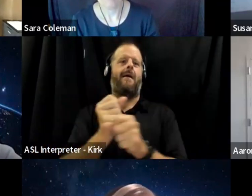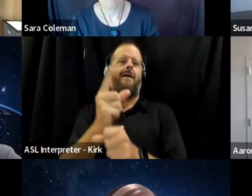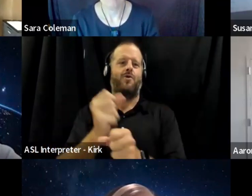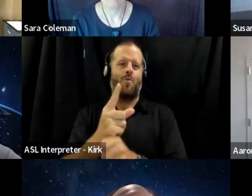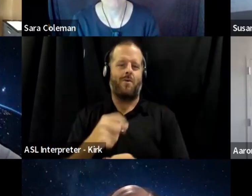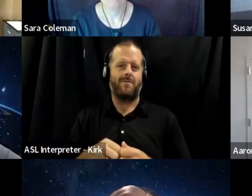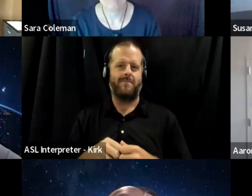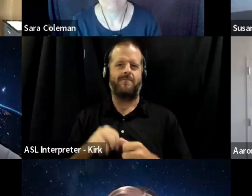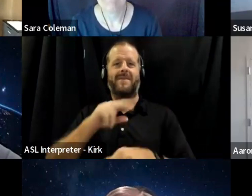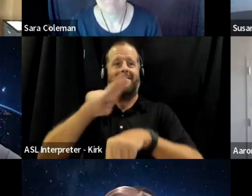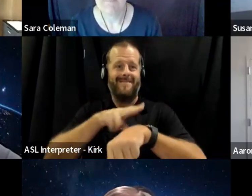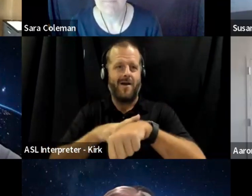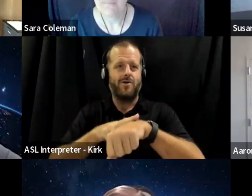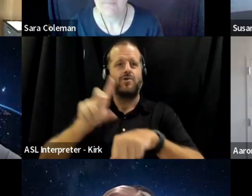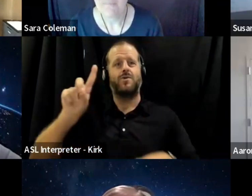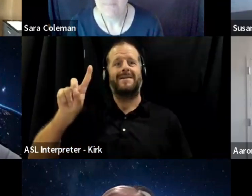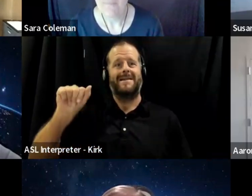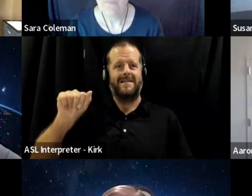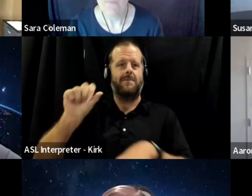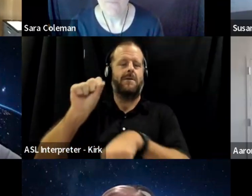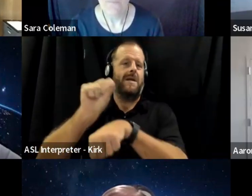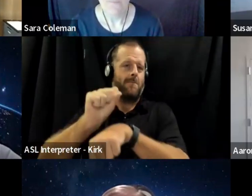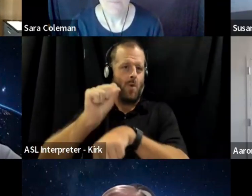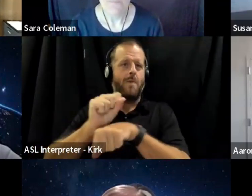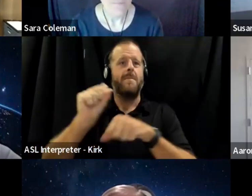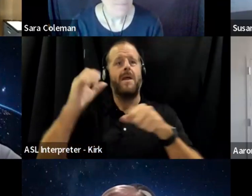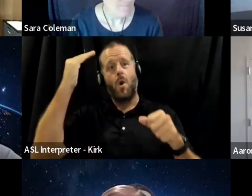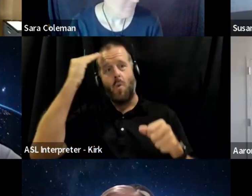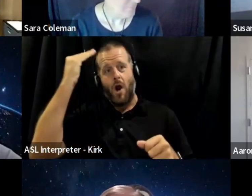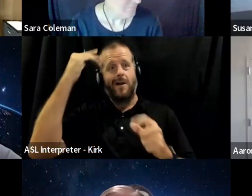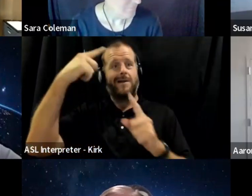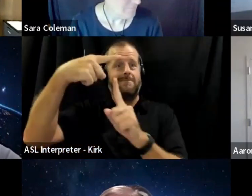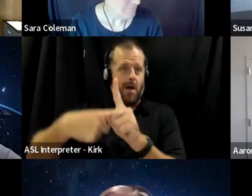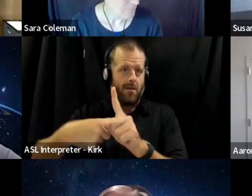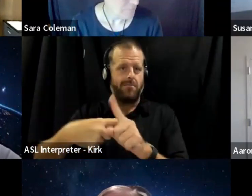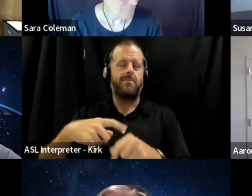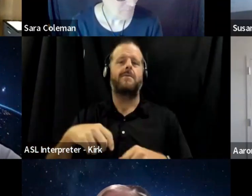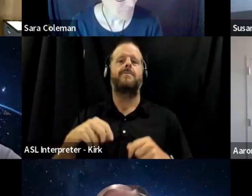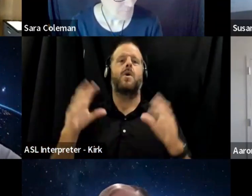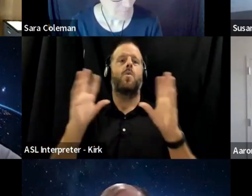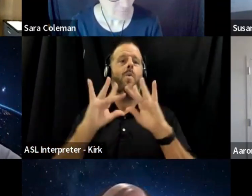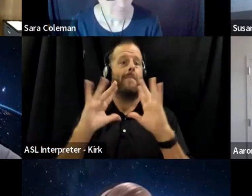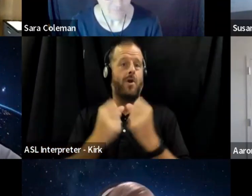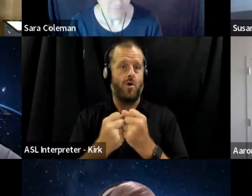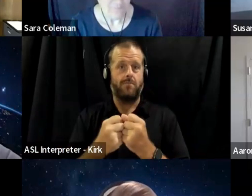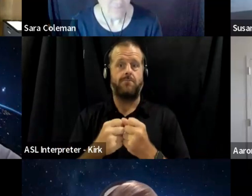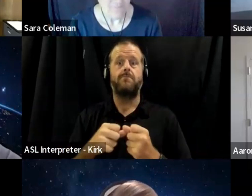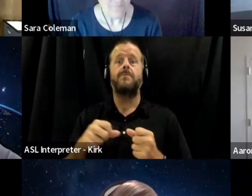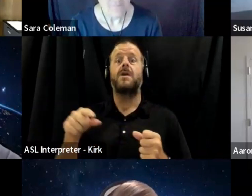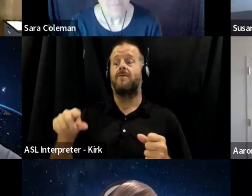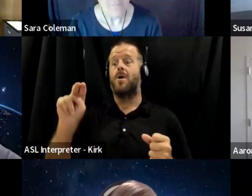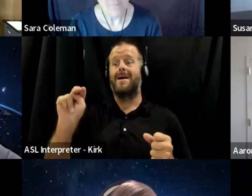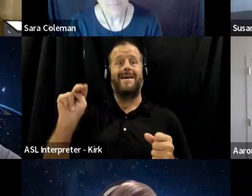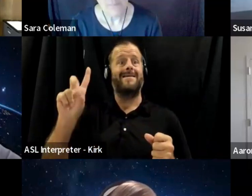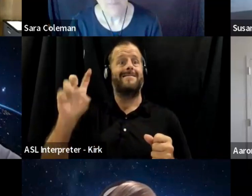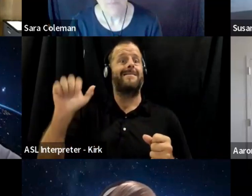National Disability Employment Awareness Month webinar, and the theme for this year for NDEAM, which was chosen by the U. S.